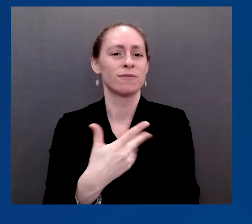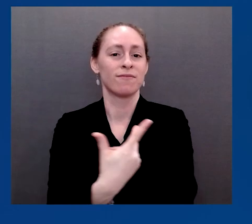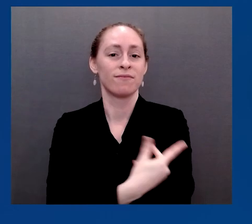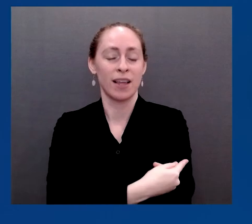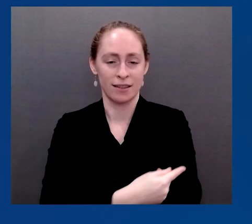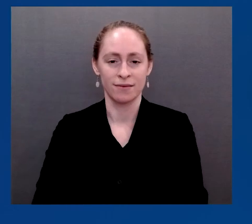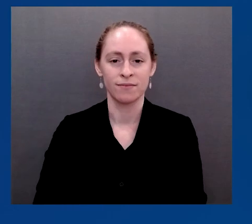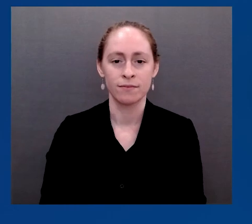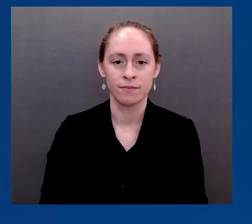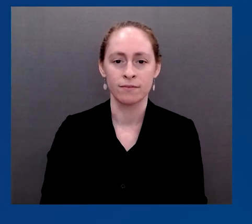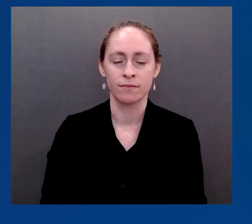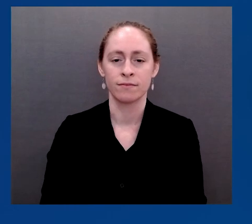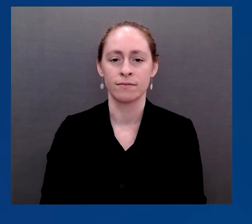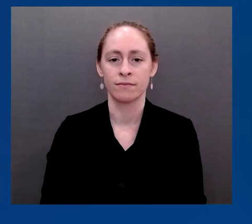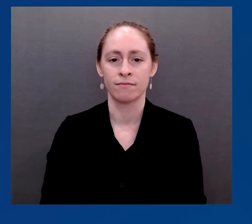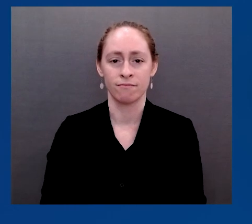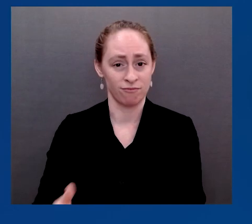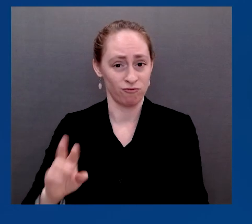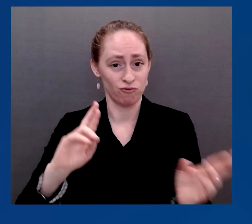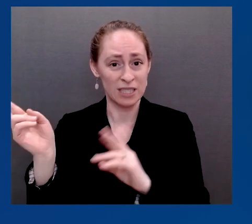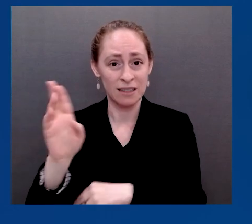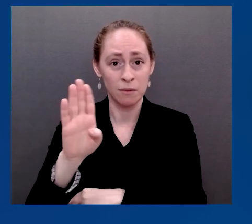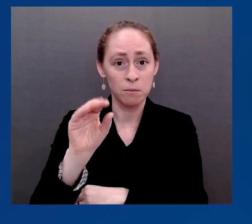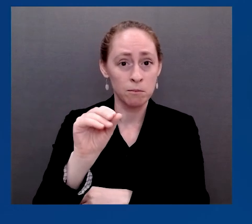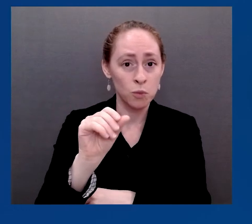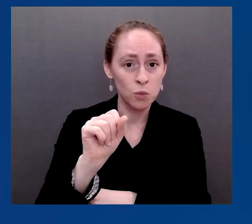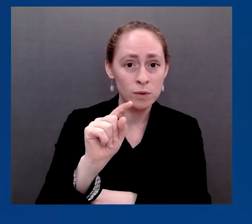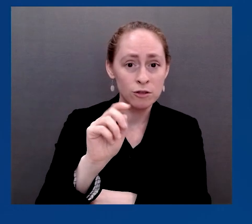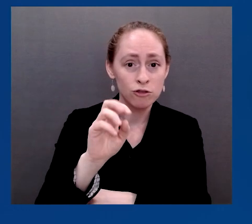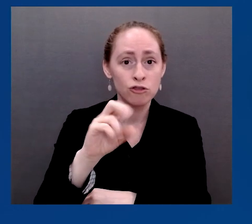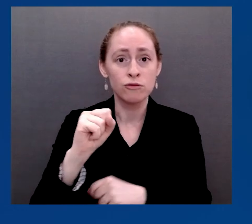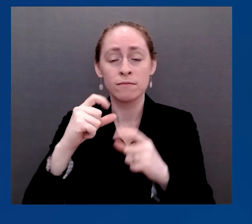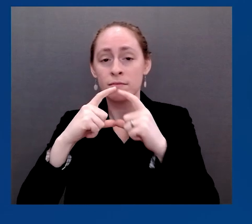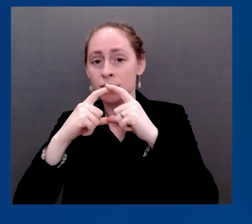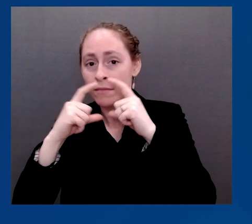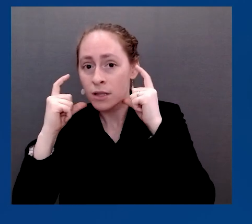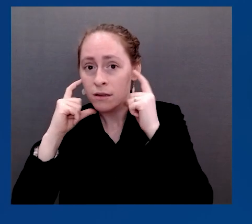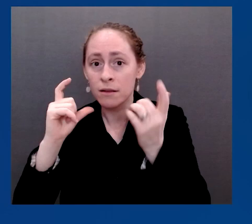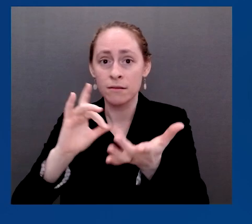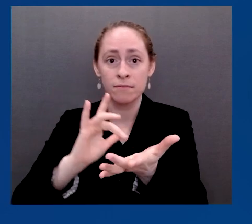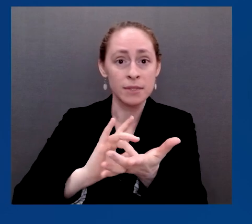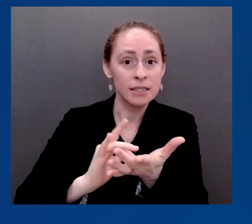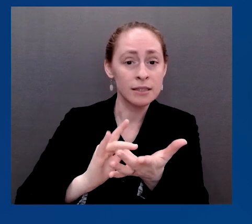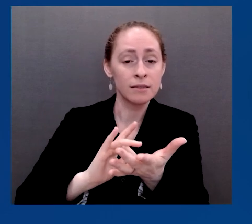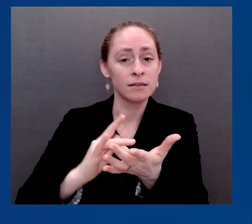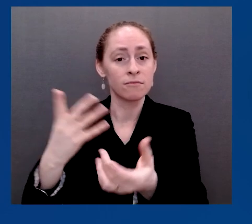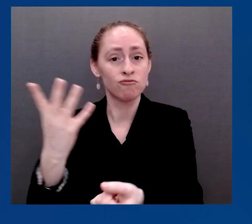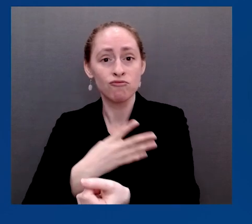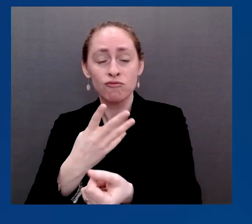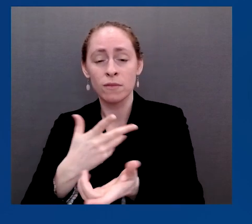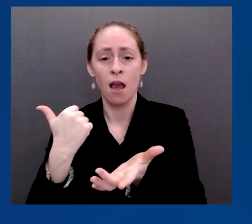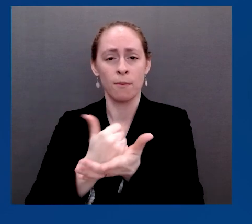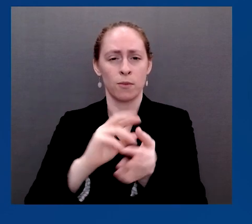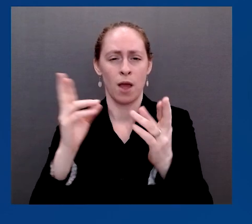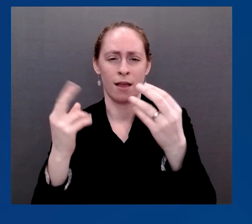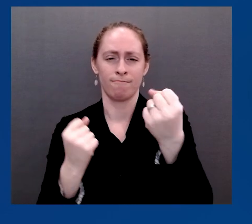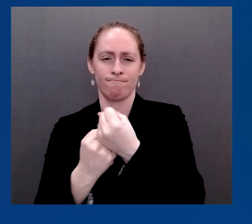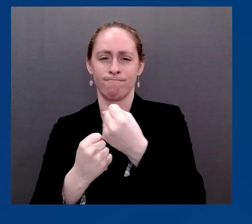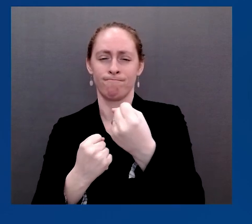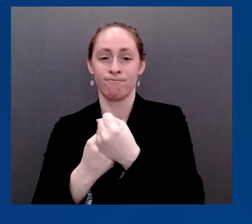that give us additional layers of protection. Today, fully vaccinated and boosted Americans are able to keep living their lives safely,